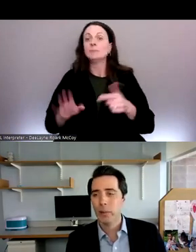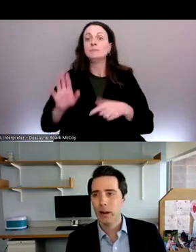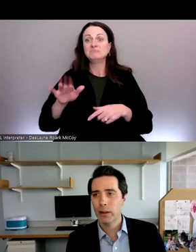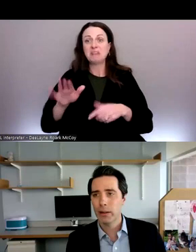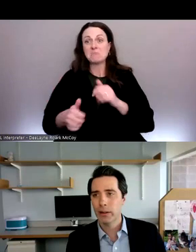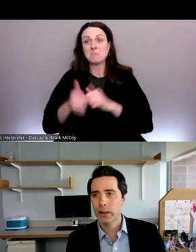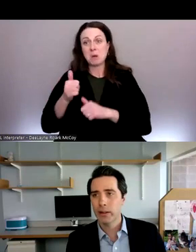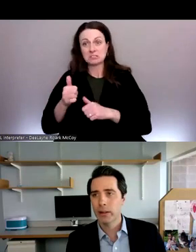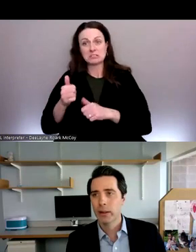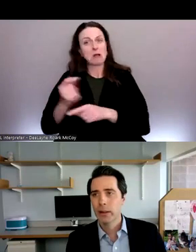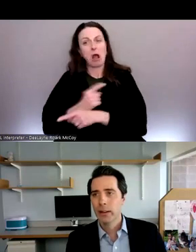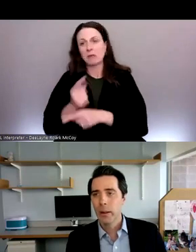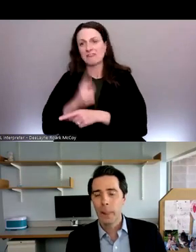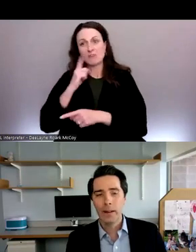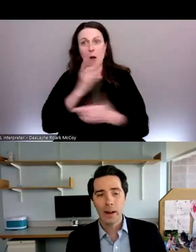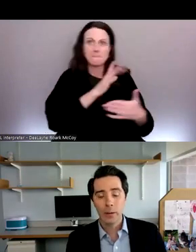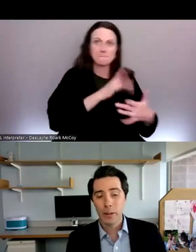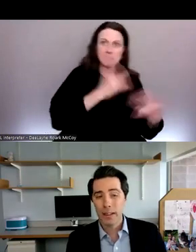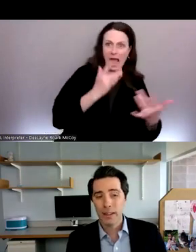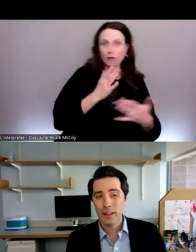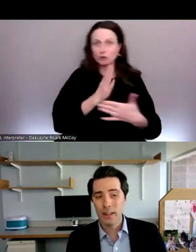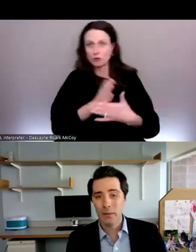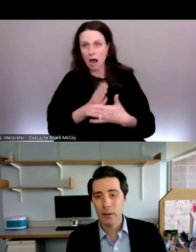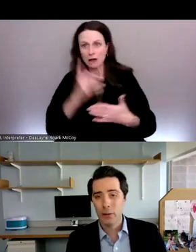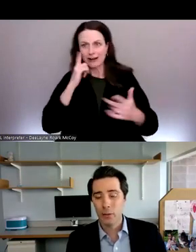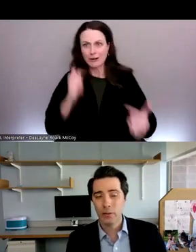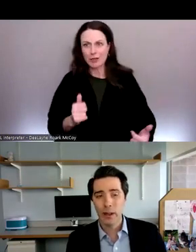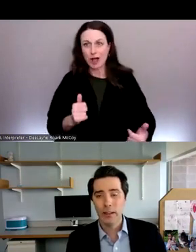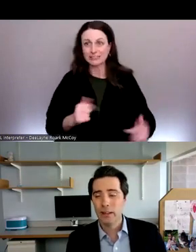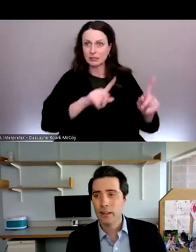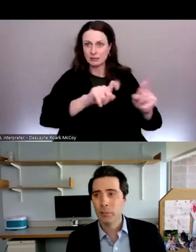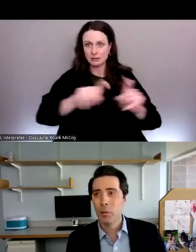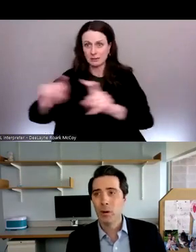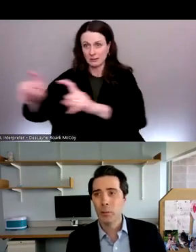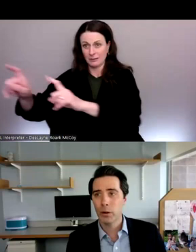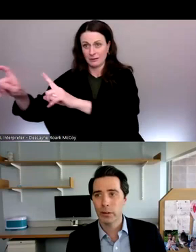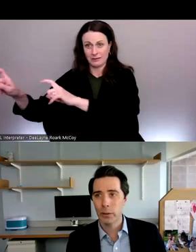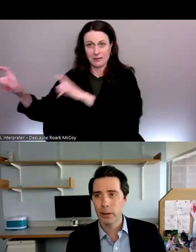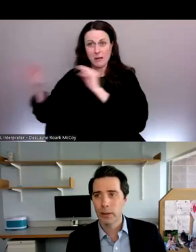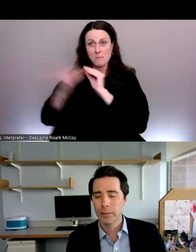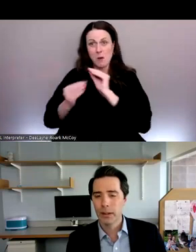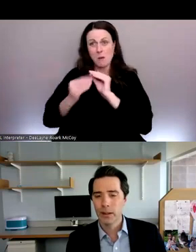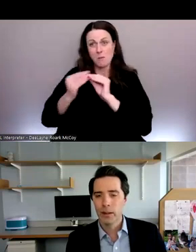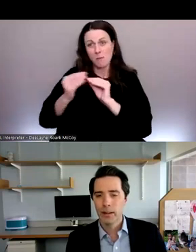to moderate hearing loss and now that we're testing these individuals we're finding this more and